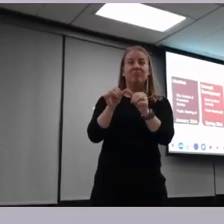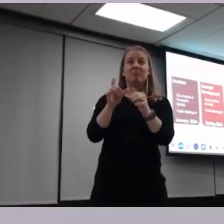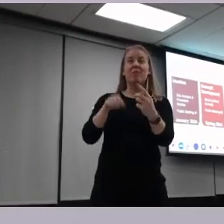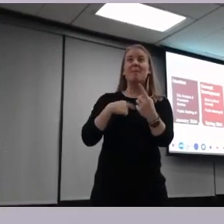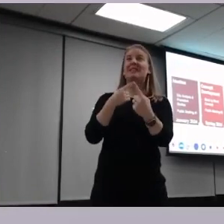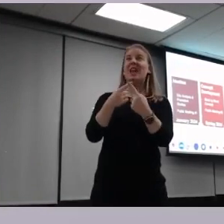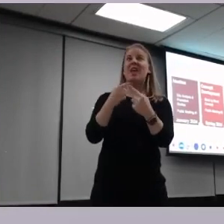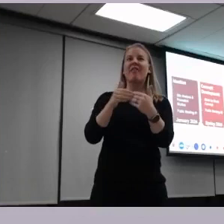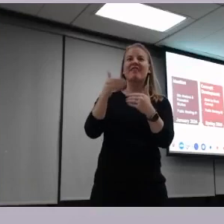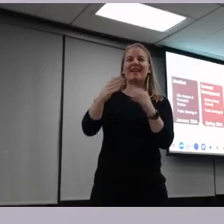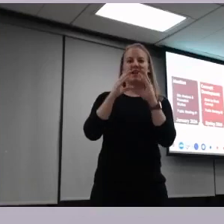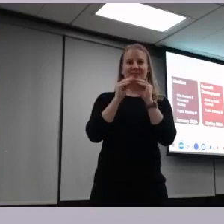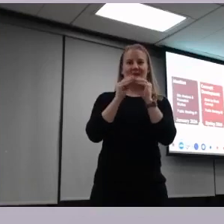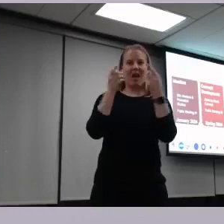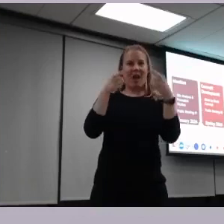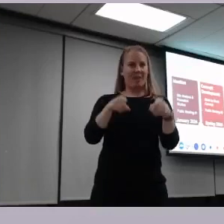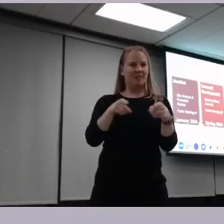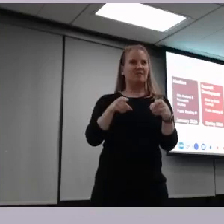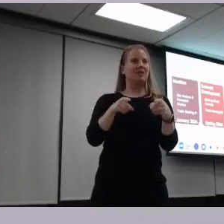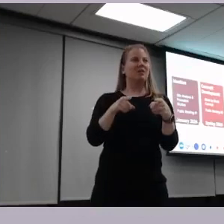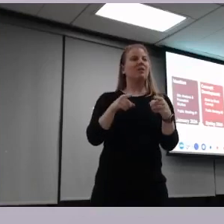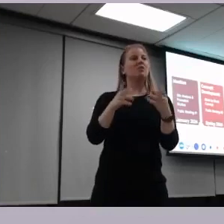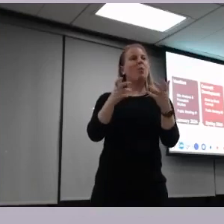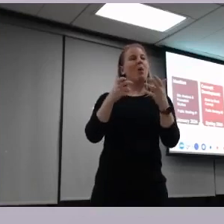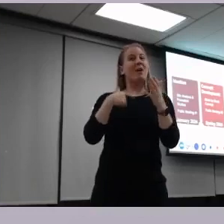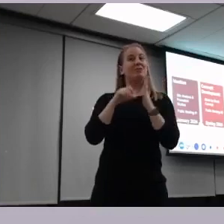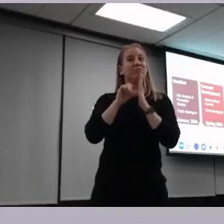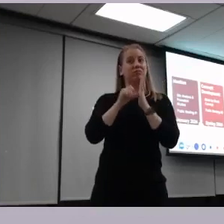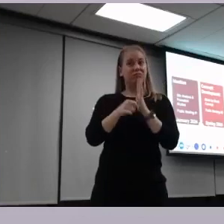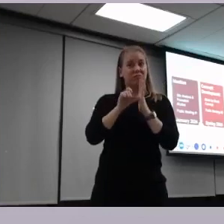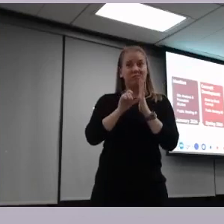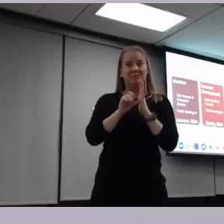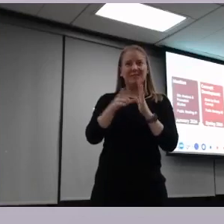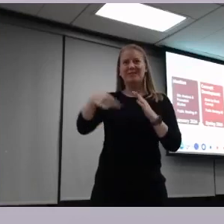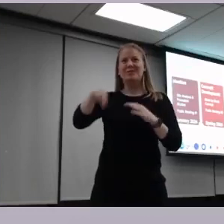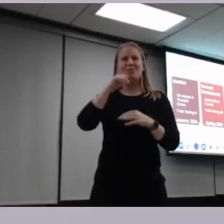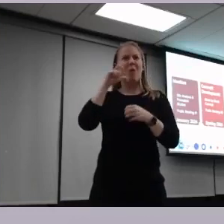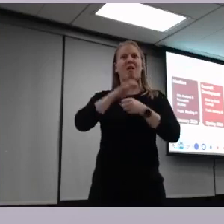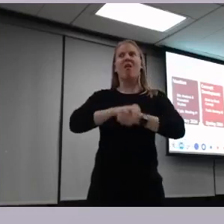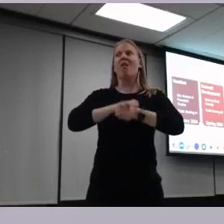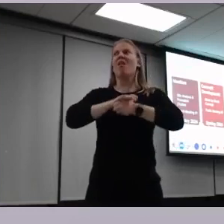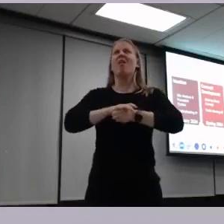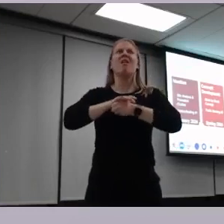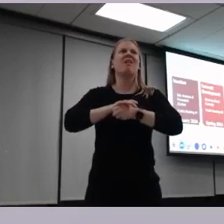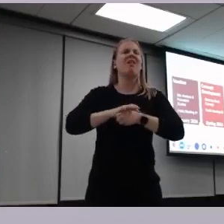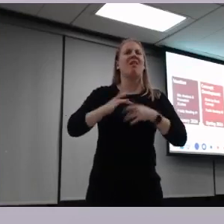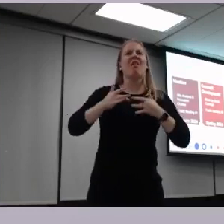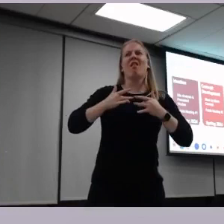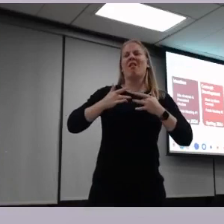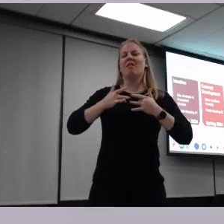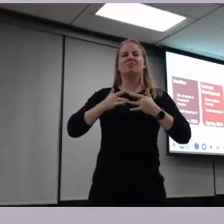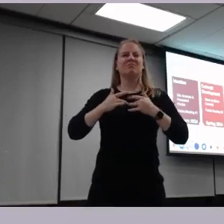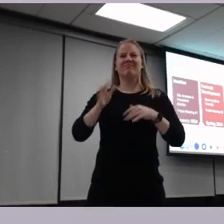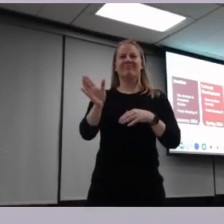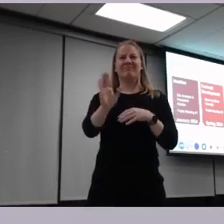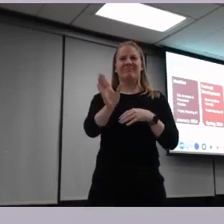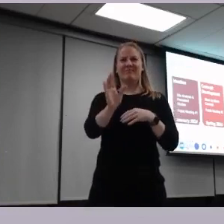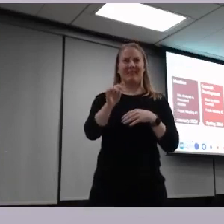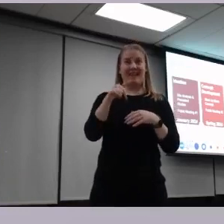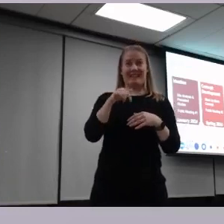So I want to stress that you should not be stressed. This is not the only time you have to give us feedback.